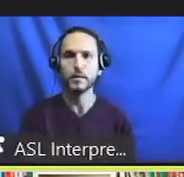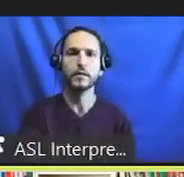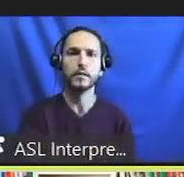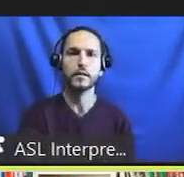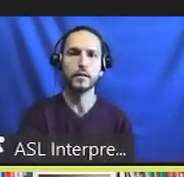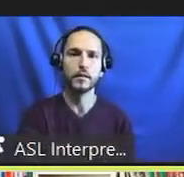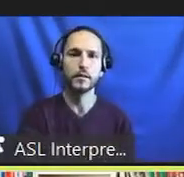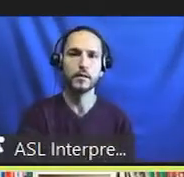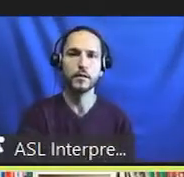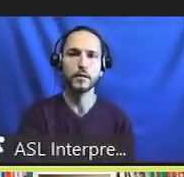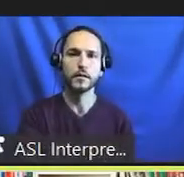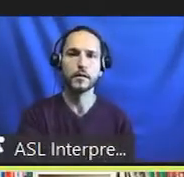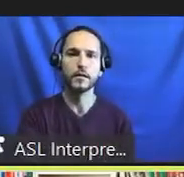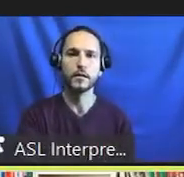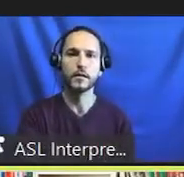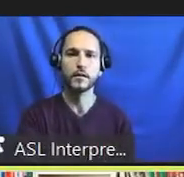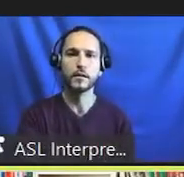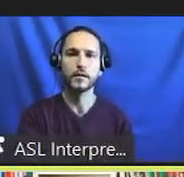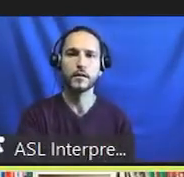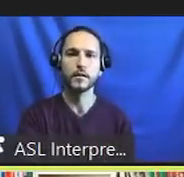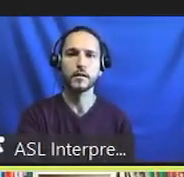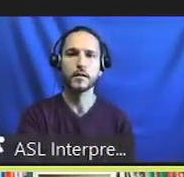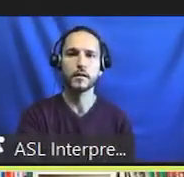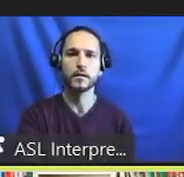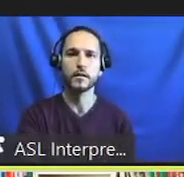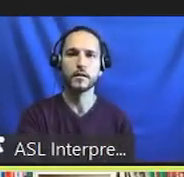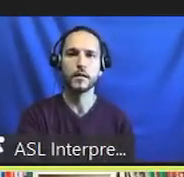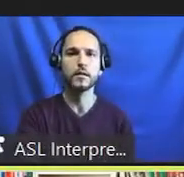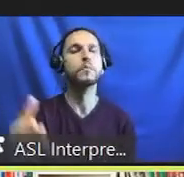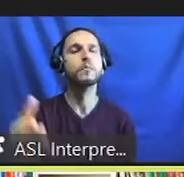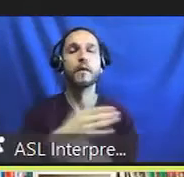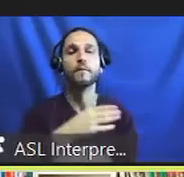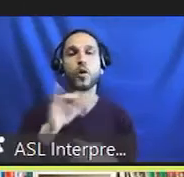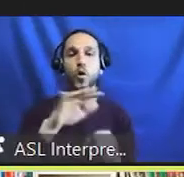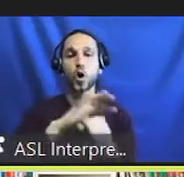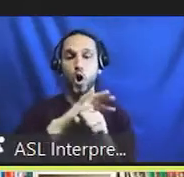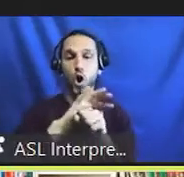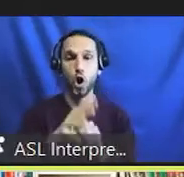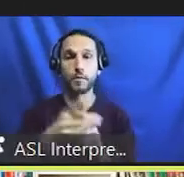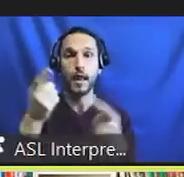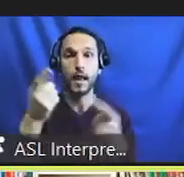before the COVID-19 repercussions hit,